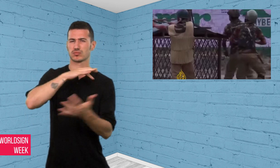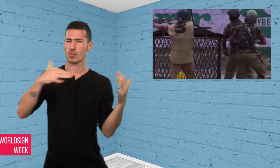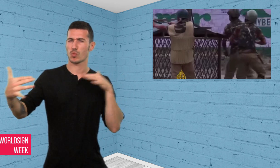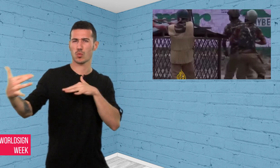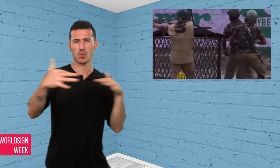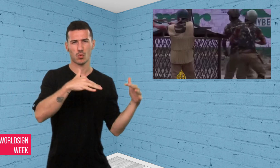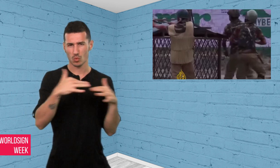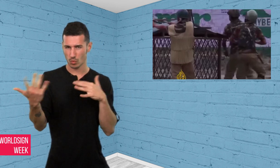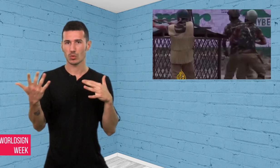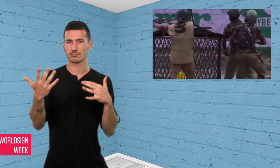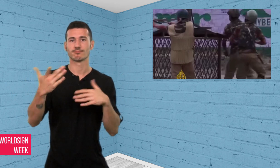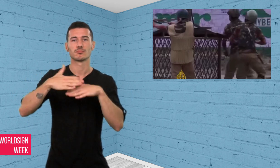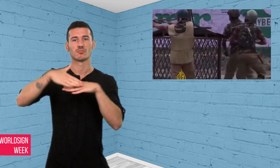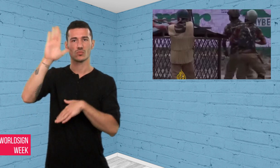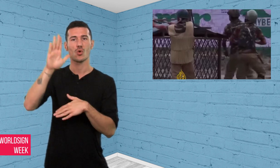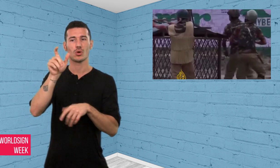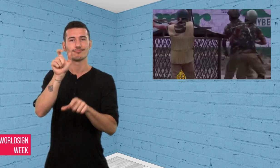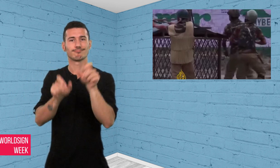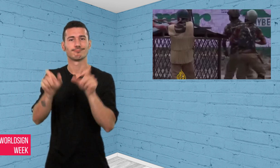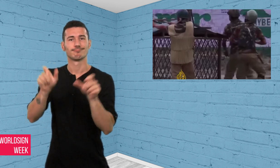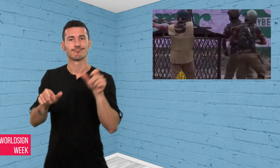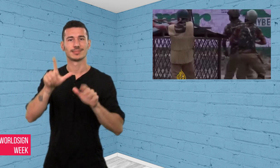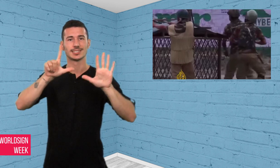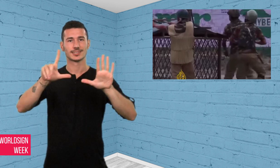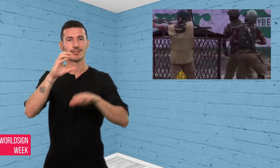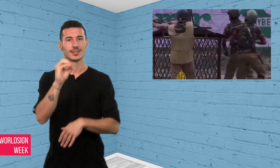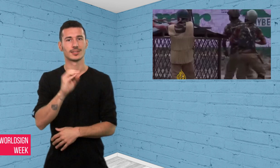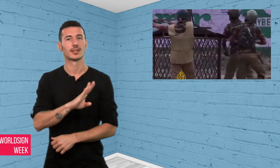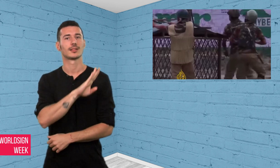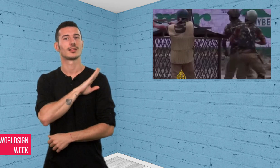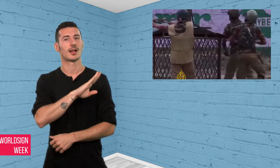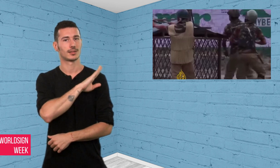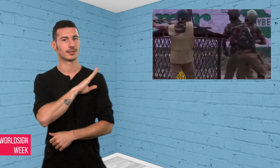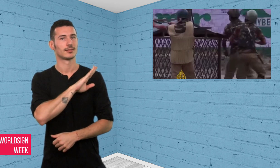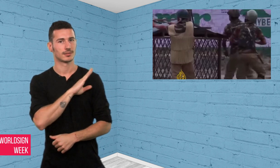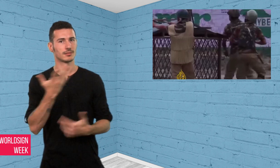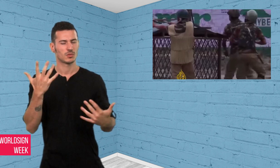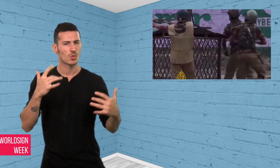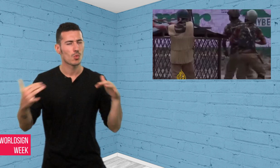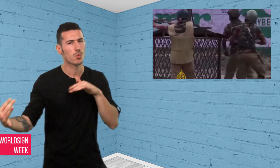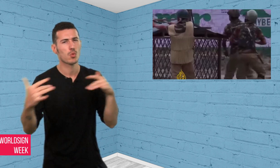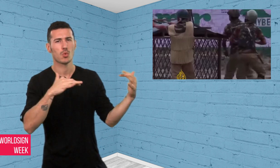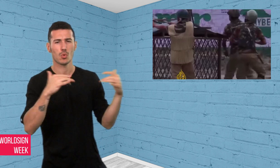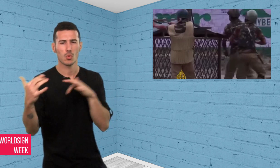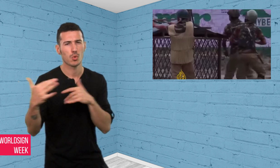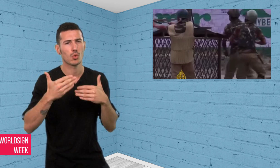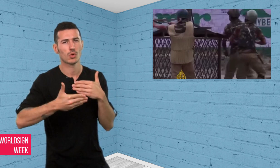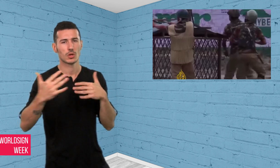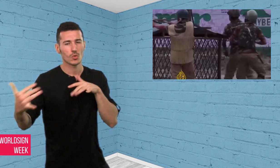10,000 troops all failed so far to stop